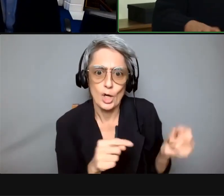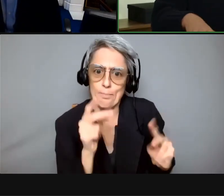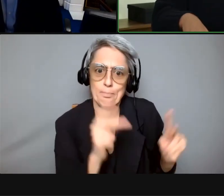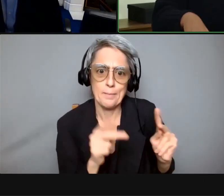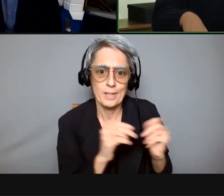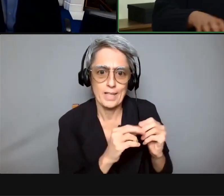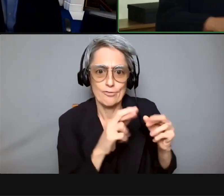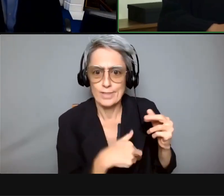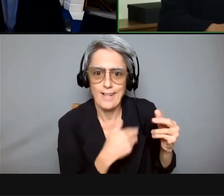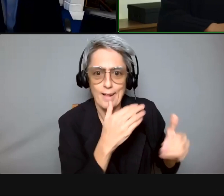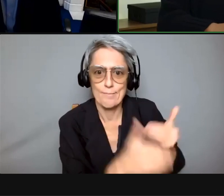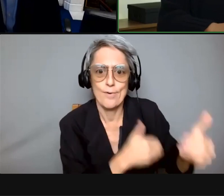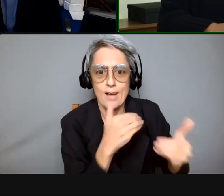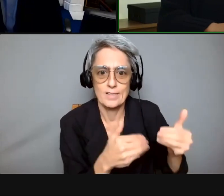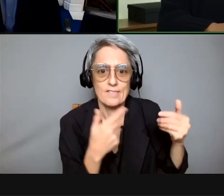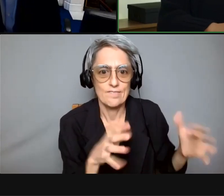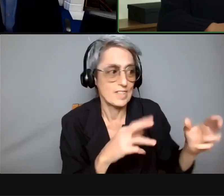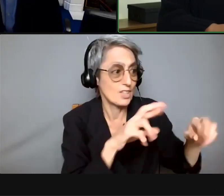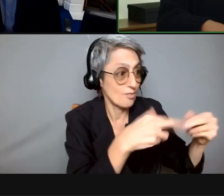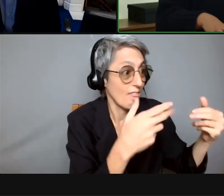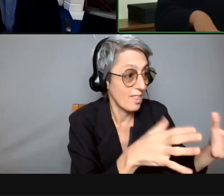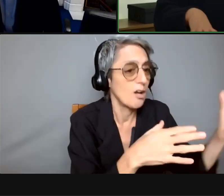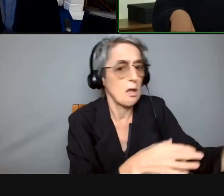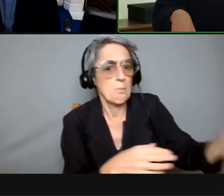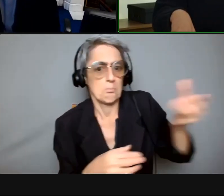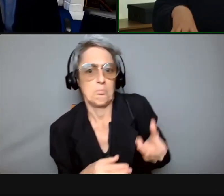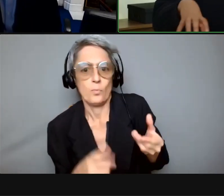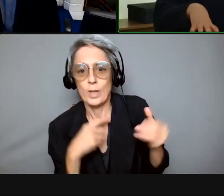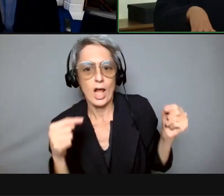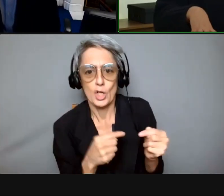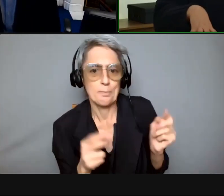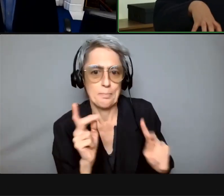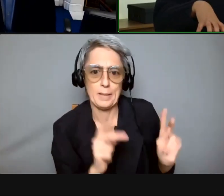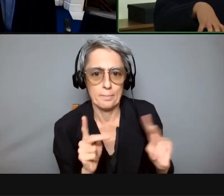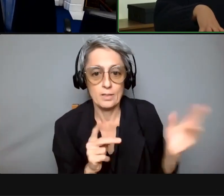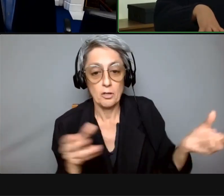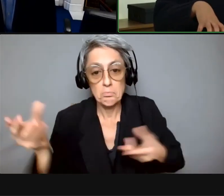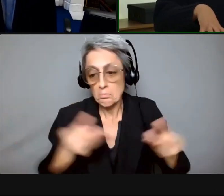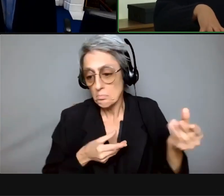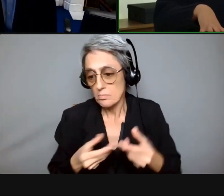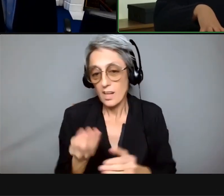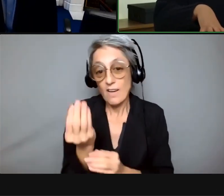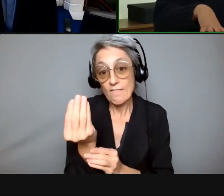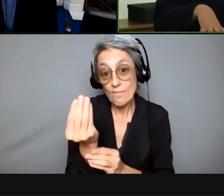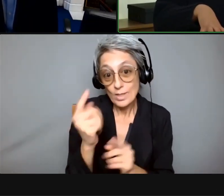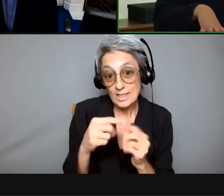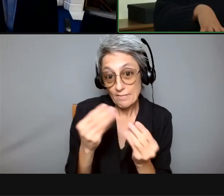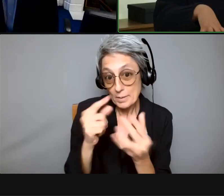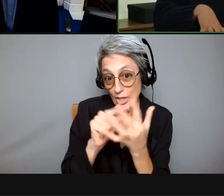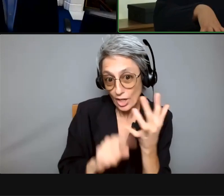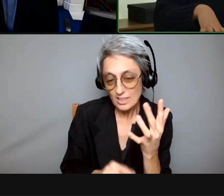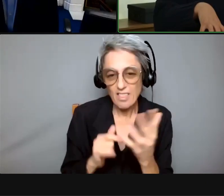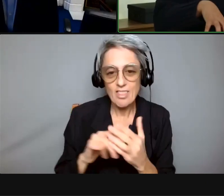So that's important for us. Those 14 materials represent about 90 percent of our products by weight.